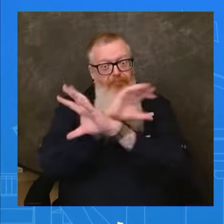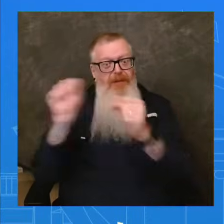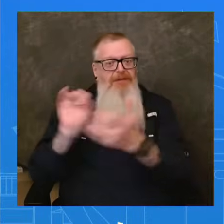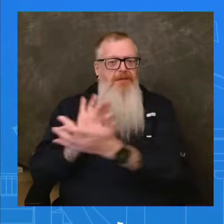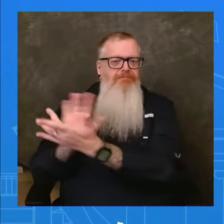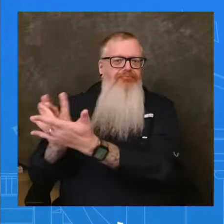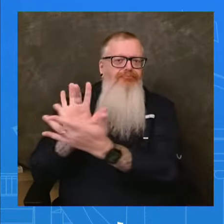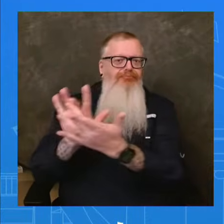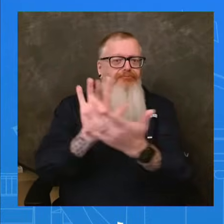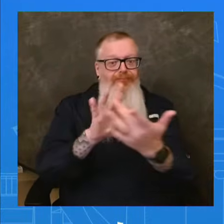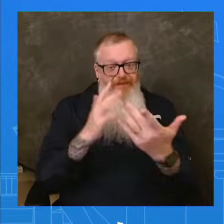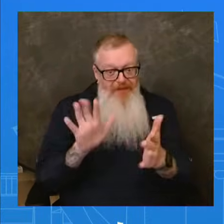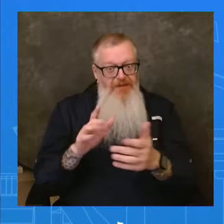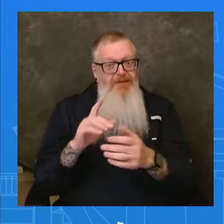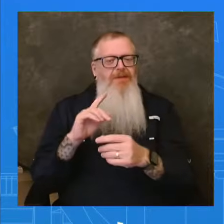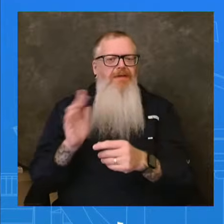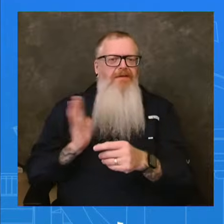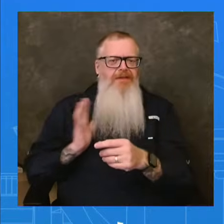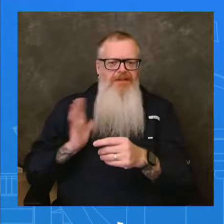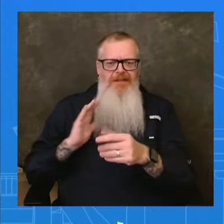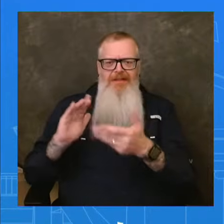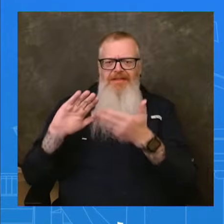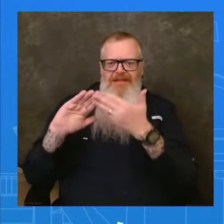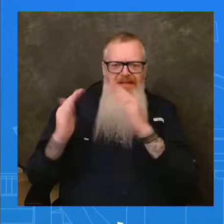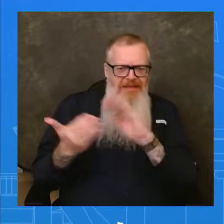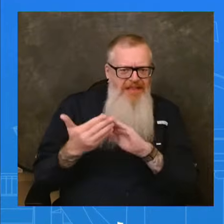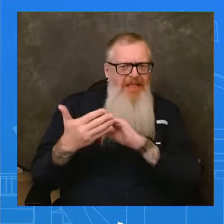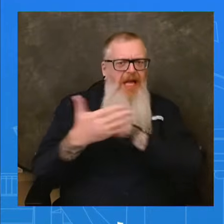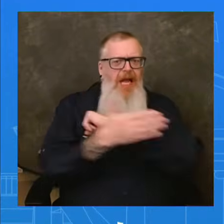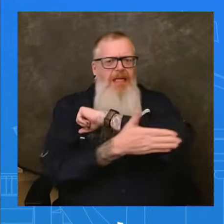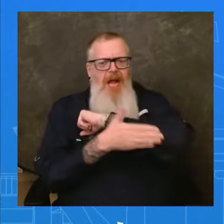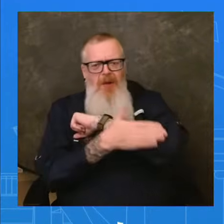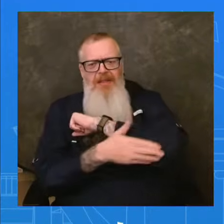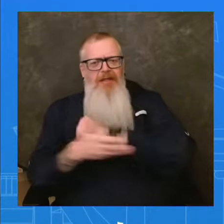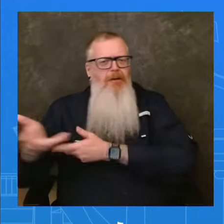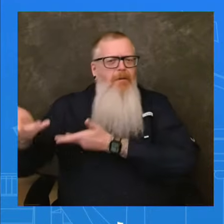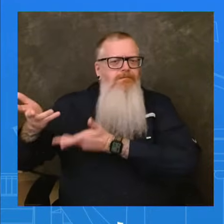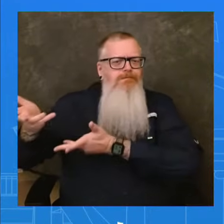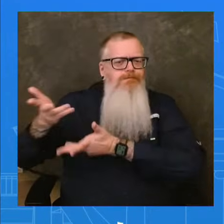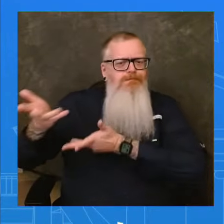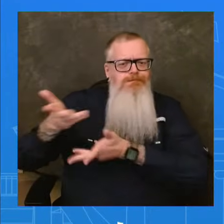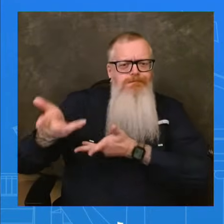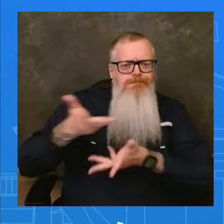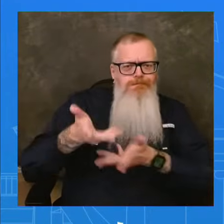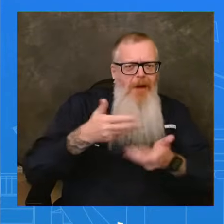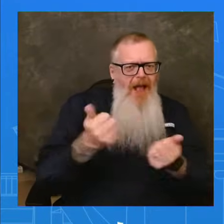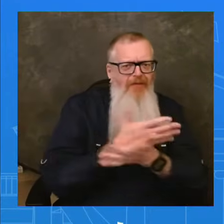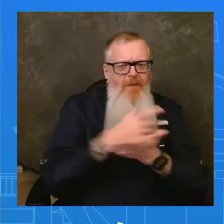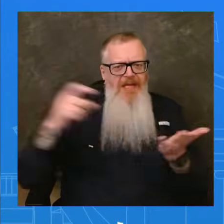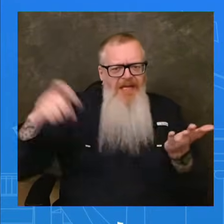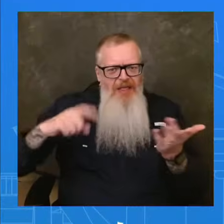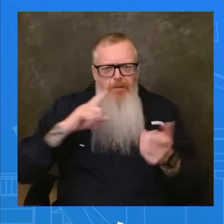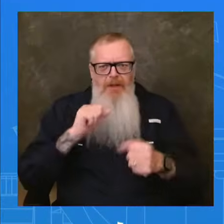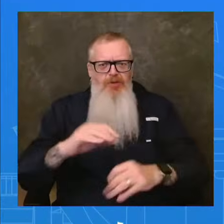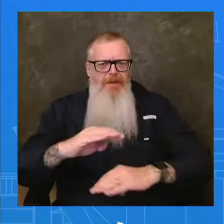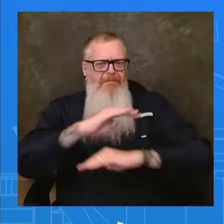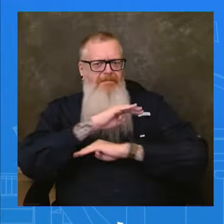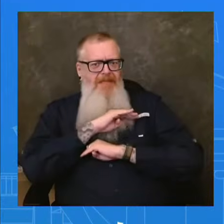to ensure needs are met in advance of the storm. The president gathered his Cabinet, representing 16 agencies and departments,